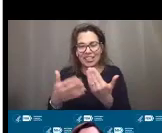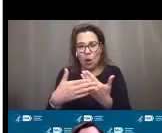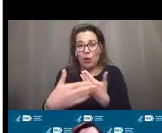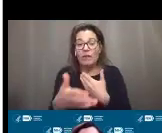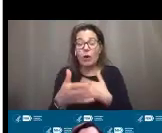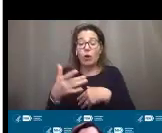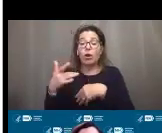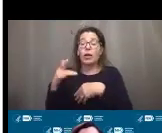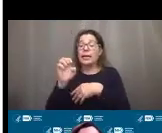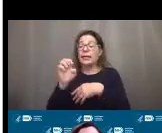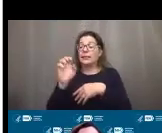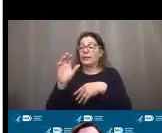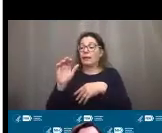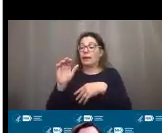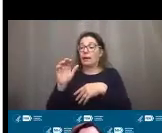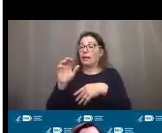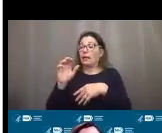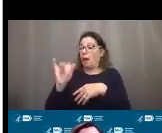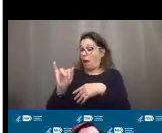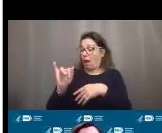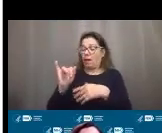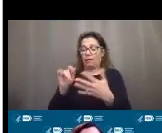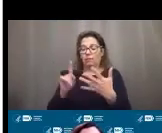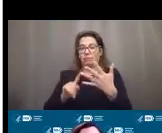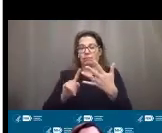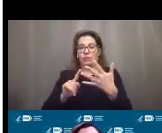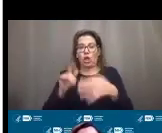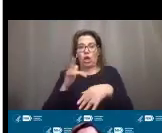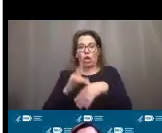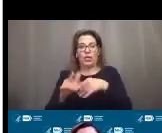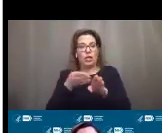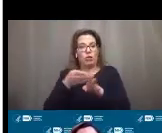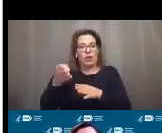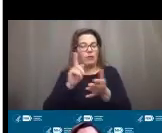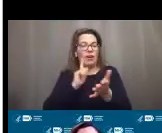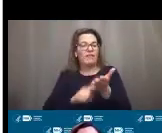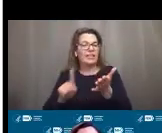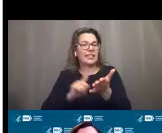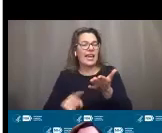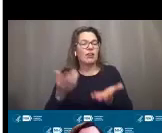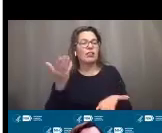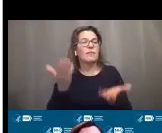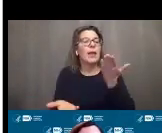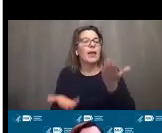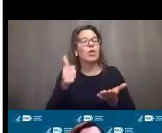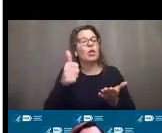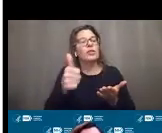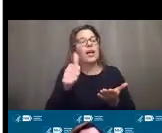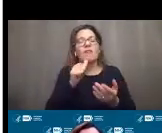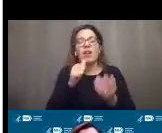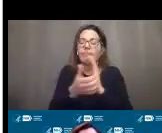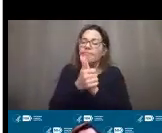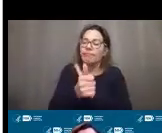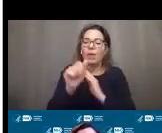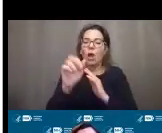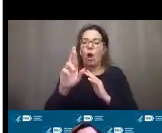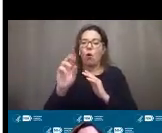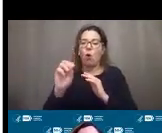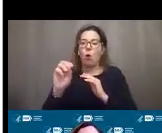and we'll go to our next polling question. So I just want to tell you a little bit about where I'm from in the National Institutes of Health,